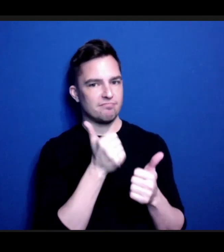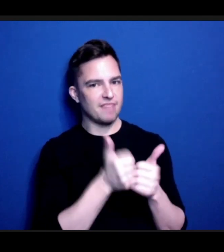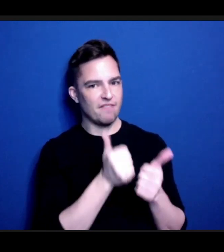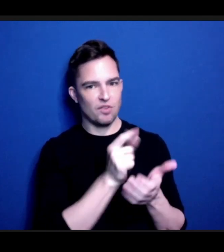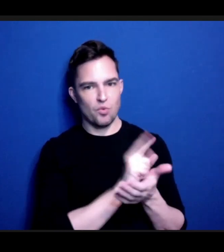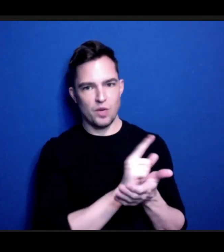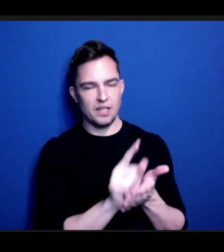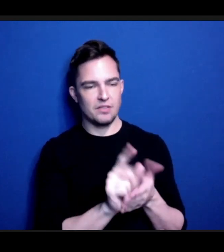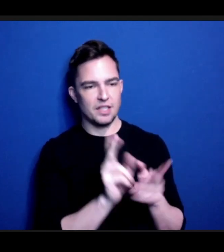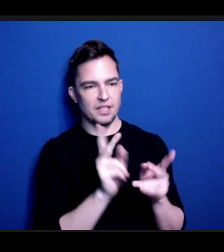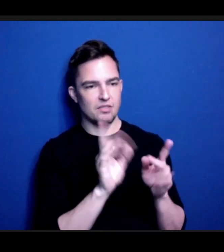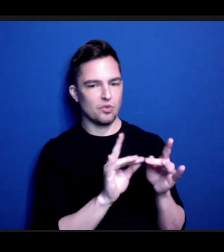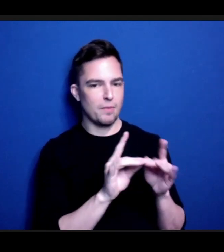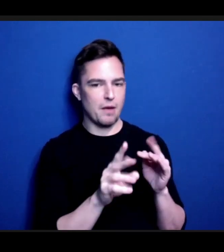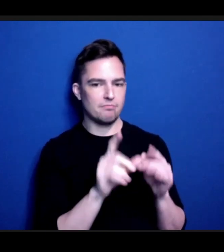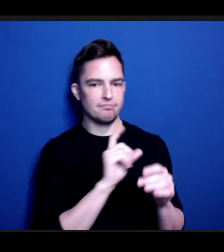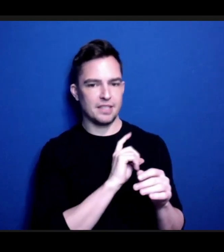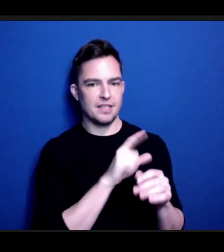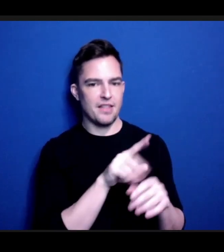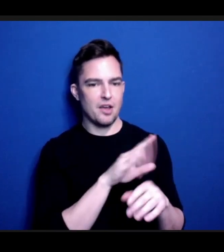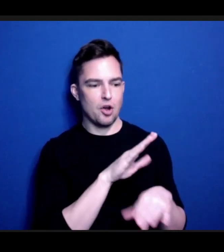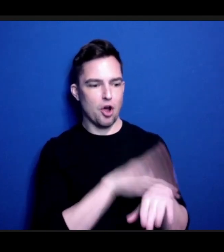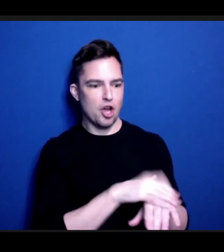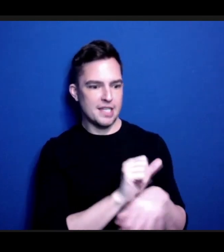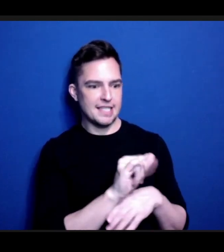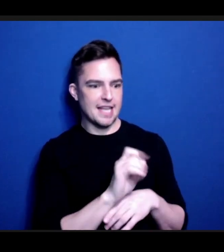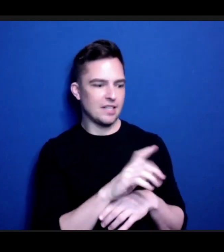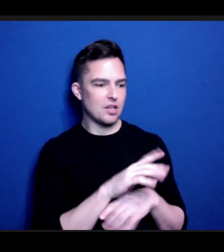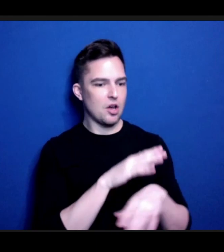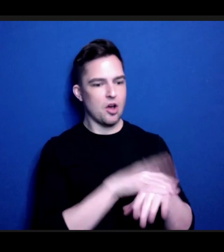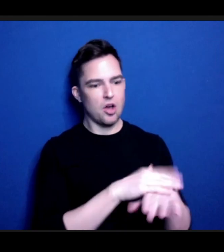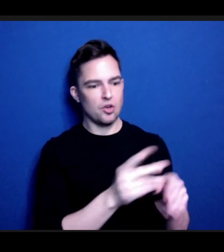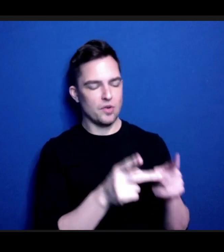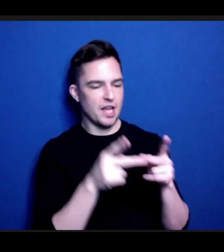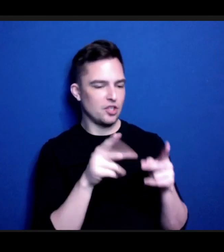the police having to be on-site, on location at a random high school because something